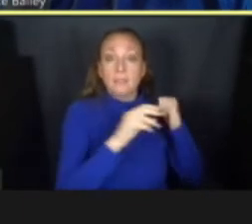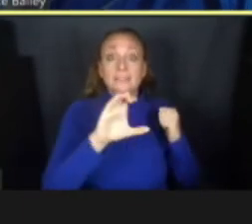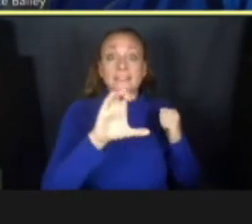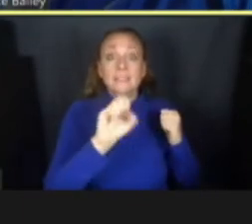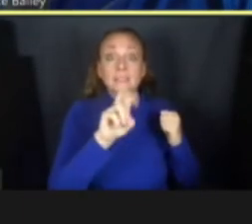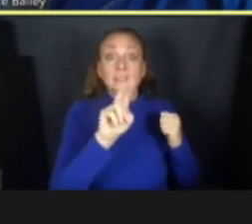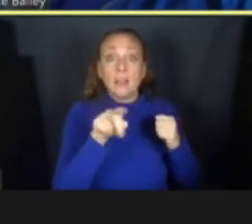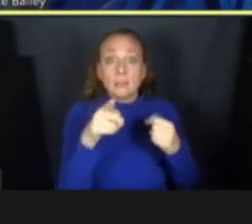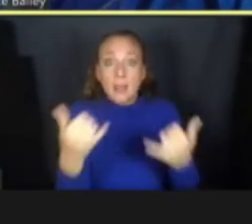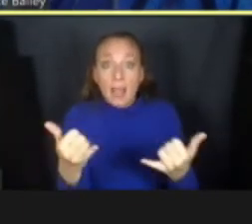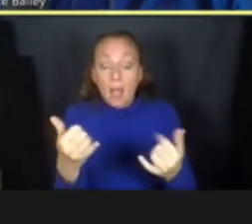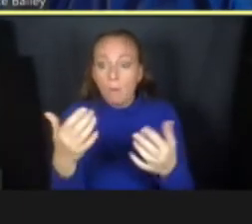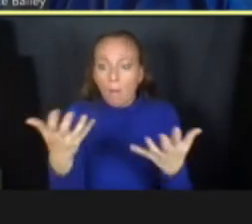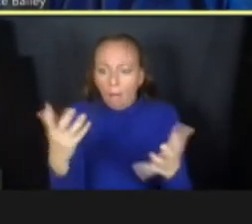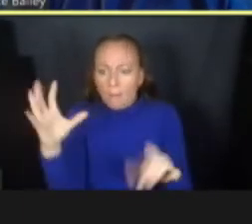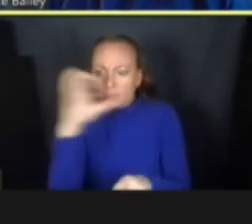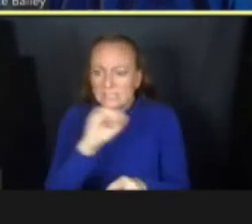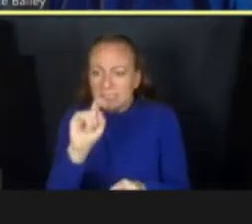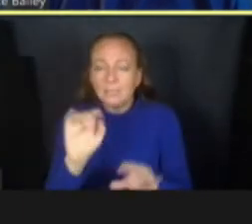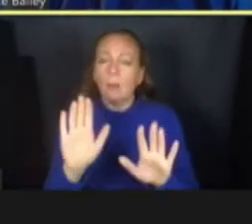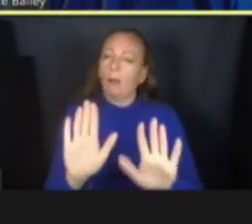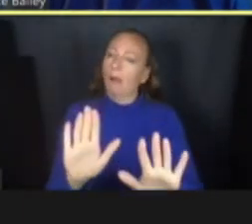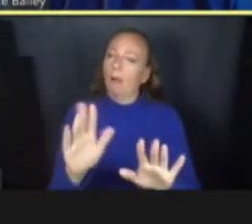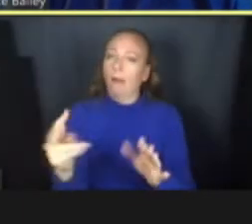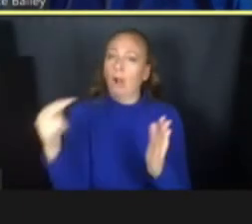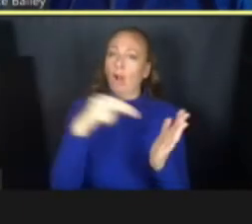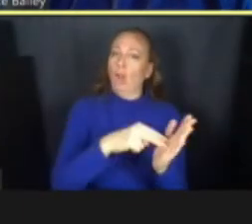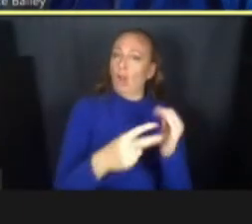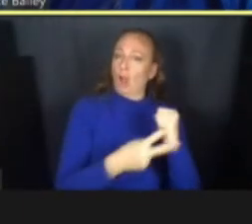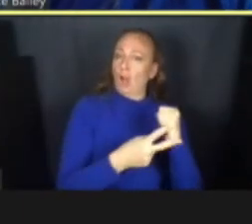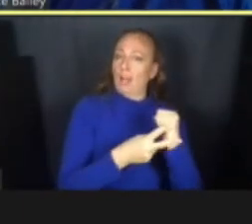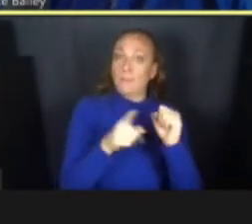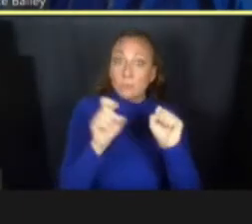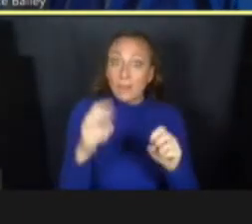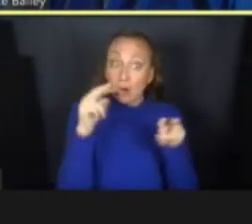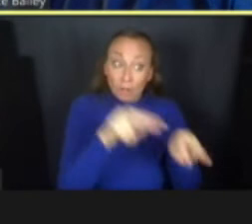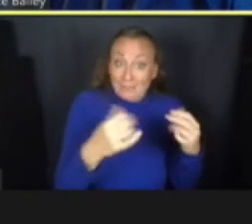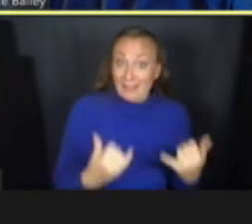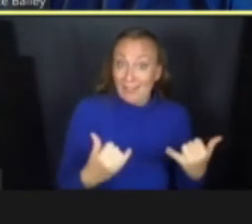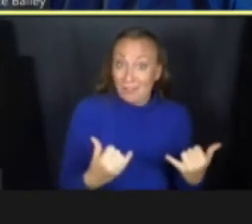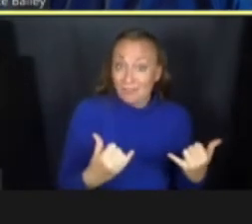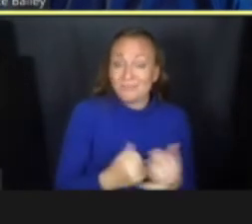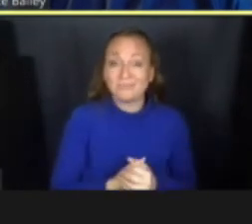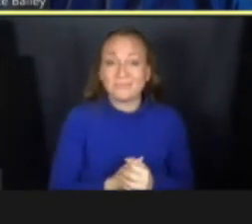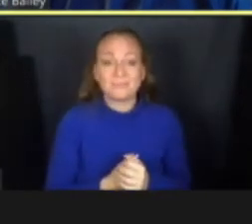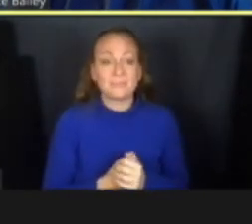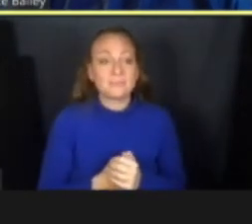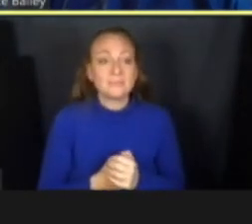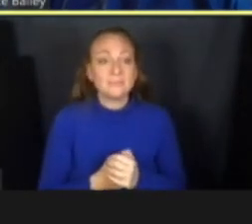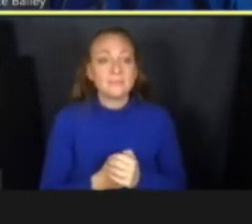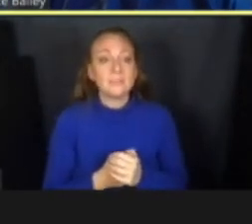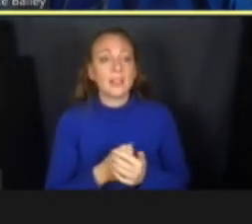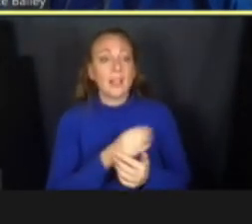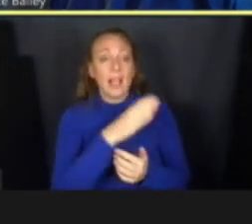After the seminar, you can go take a look at that right now. And then, immediately following the session